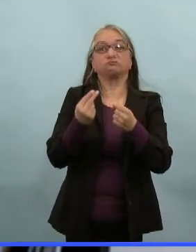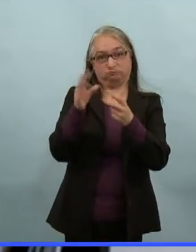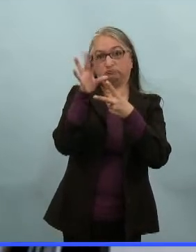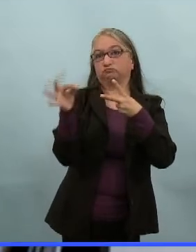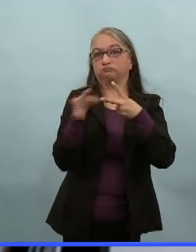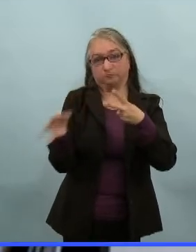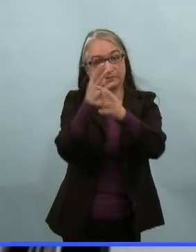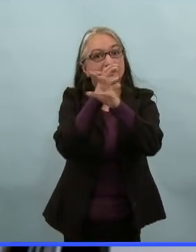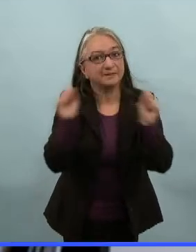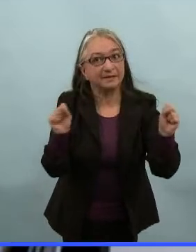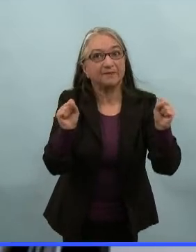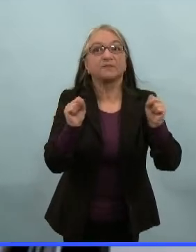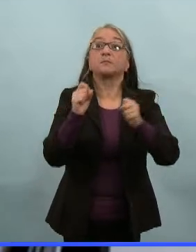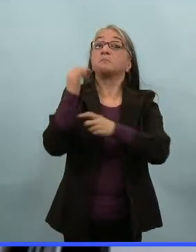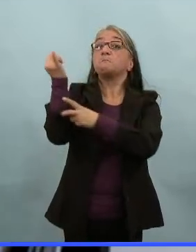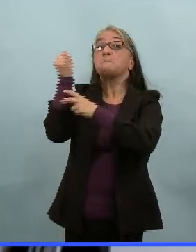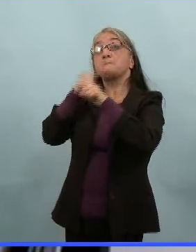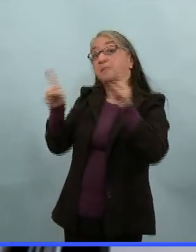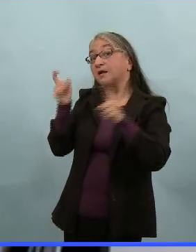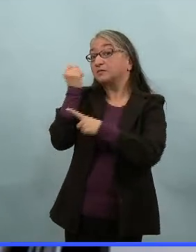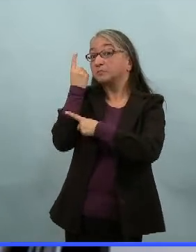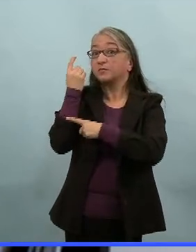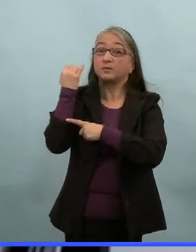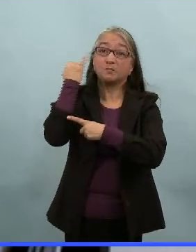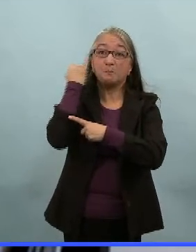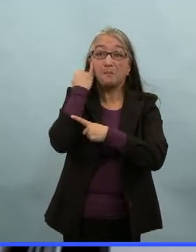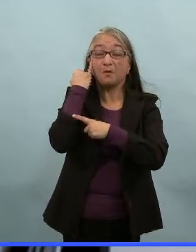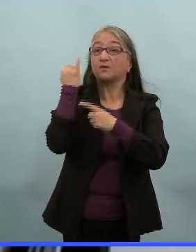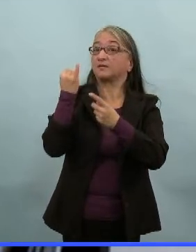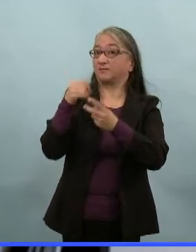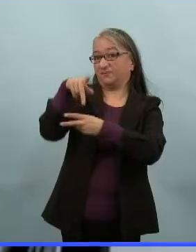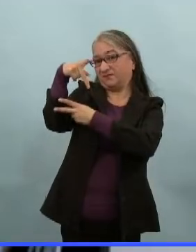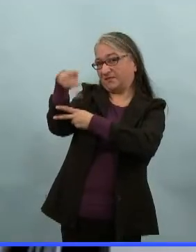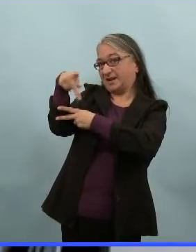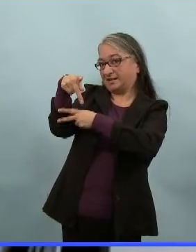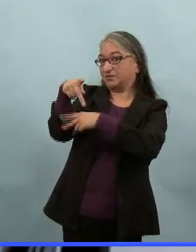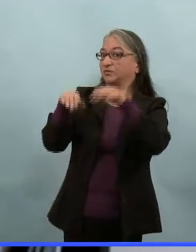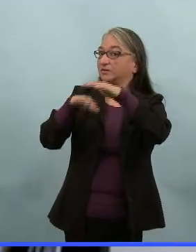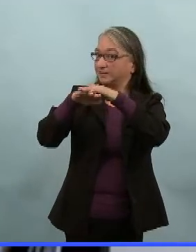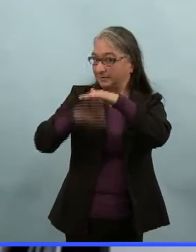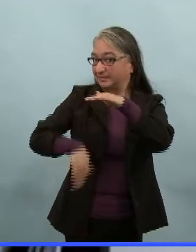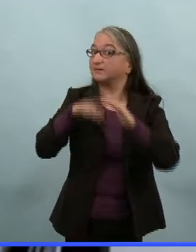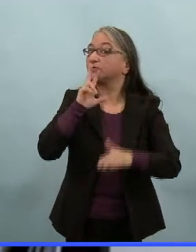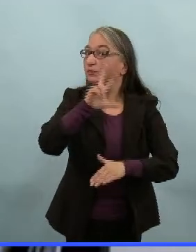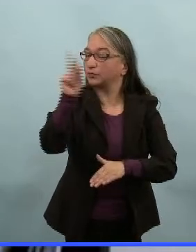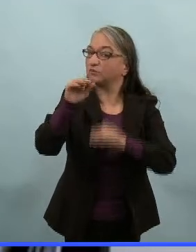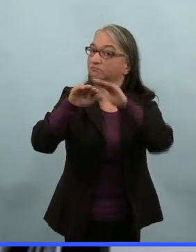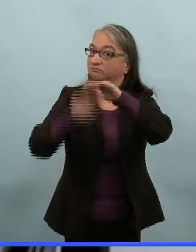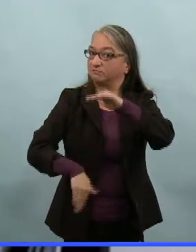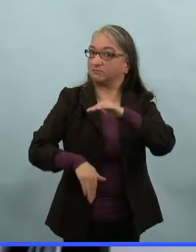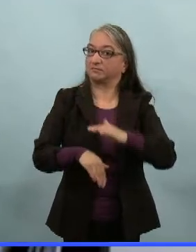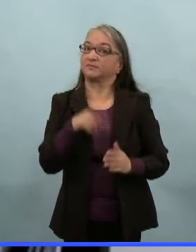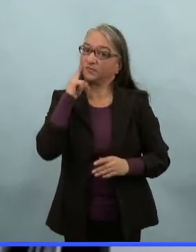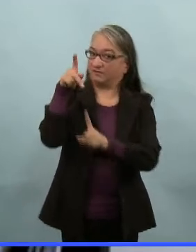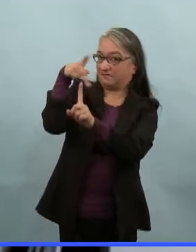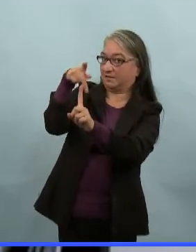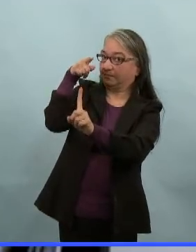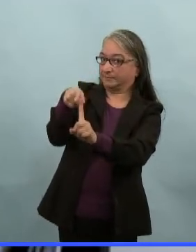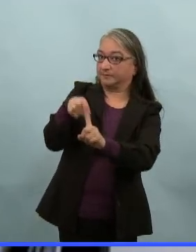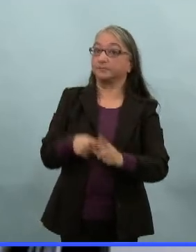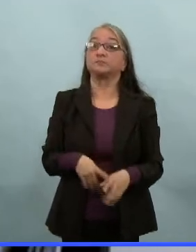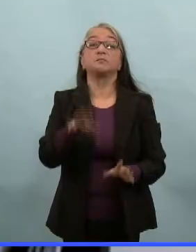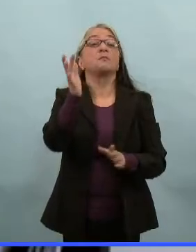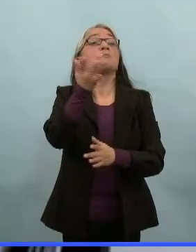immunization so i just want to take a moment to review why it's the preferred choice a small